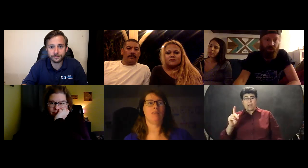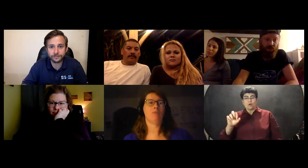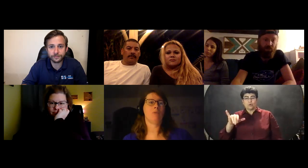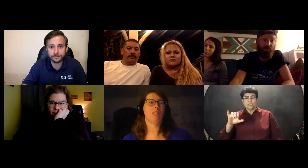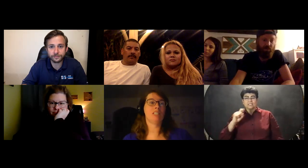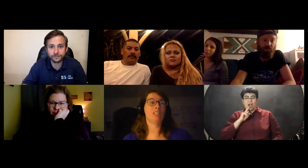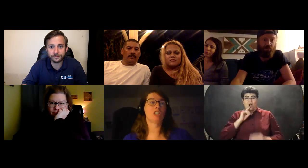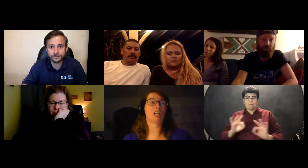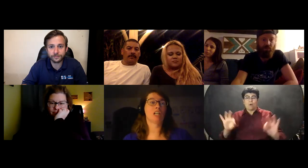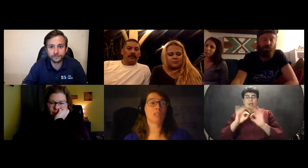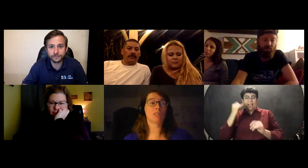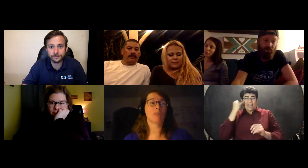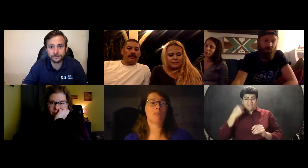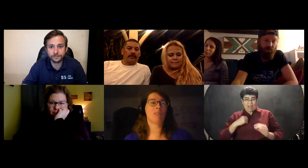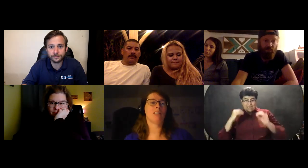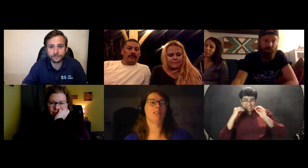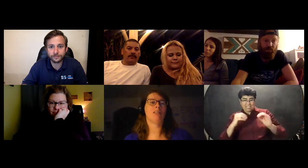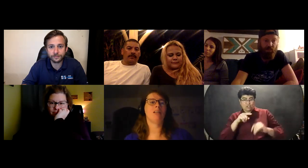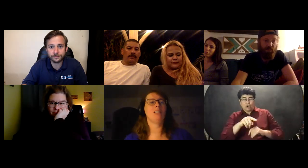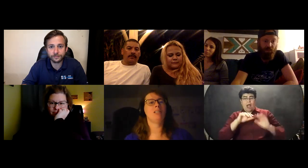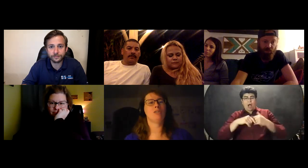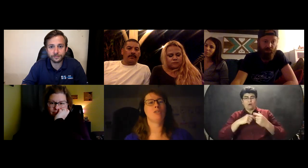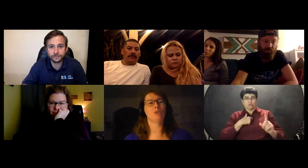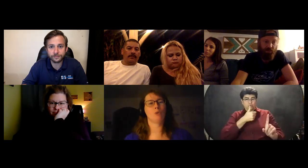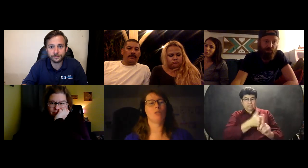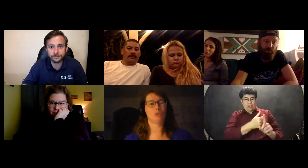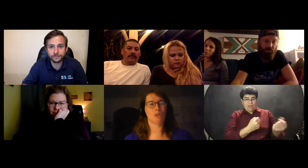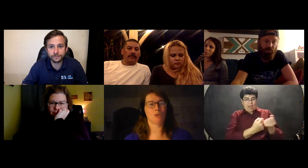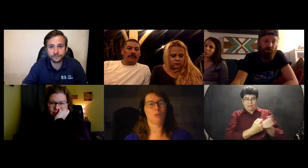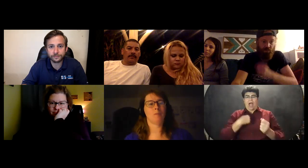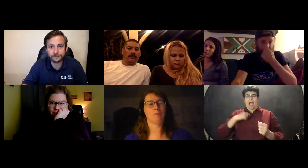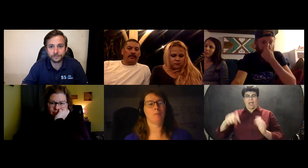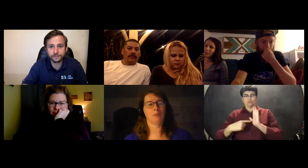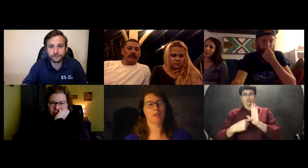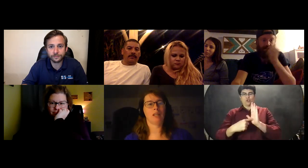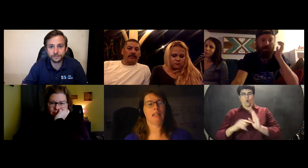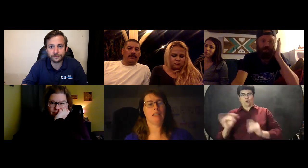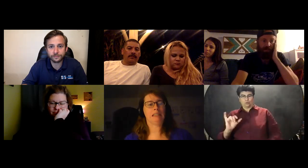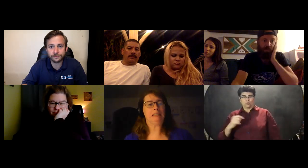going to teach her how to self-advocate then i need to show it too